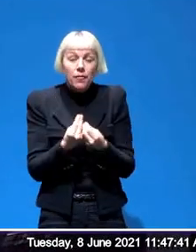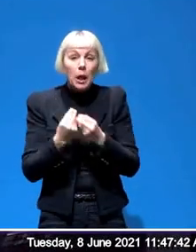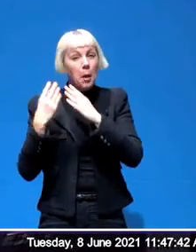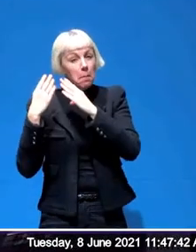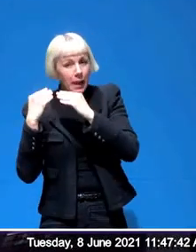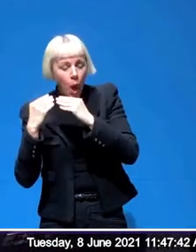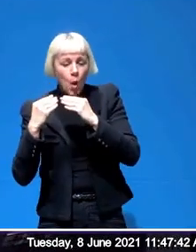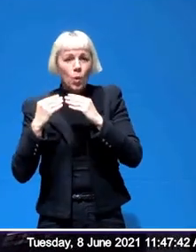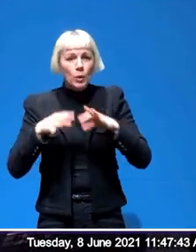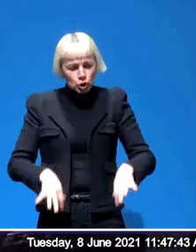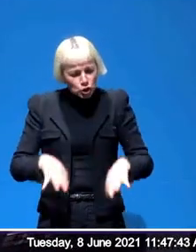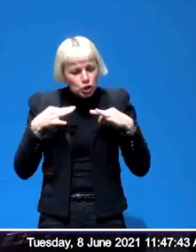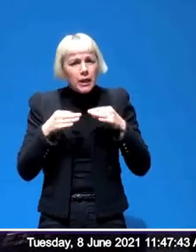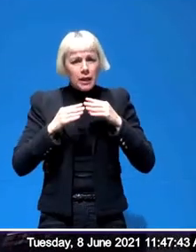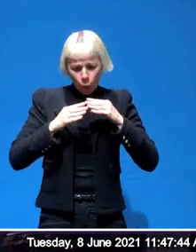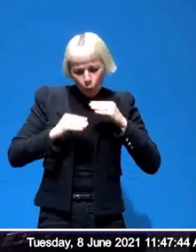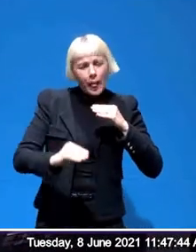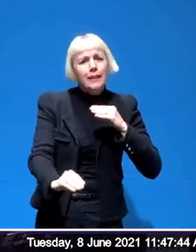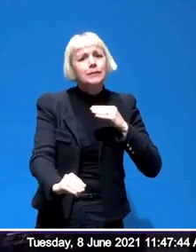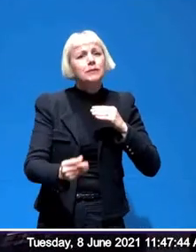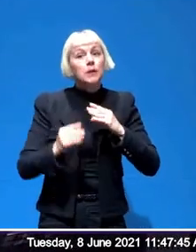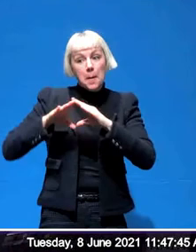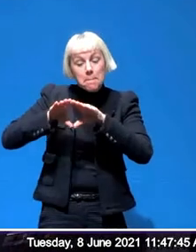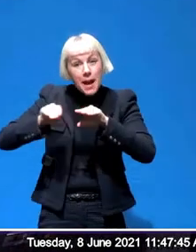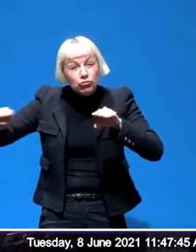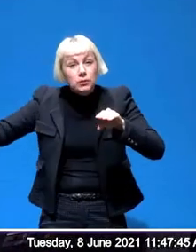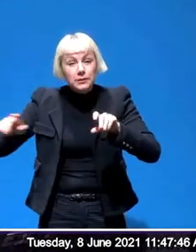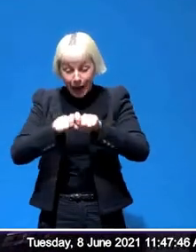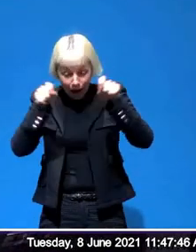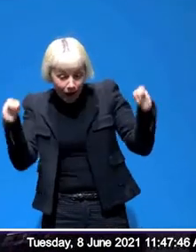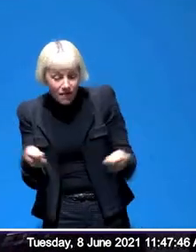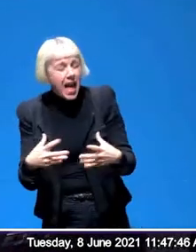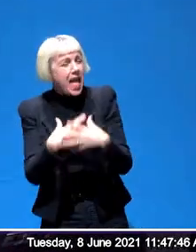and sometimes this will happen twice a night, which can mean that we